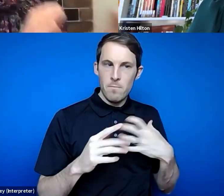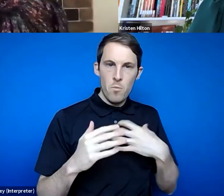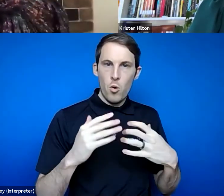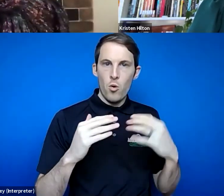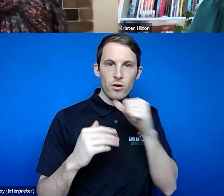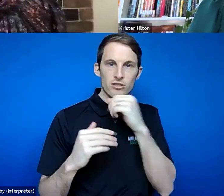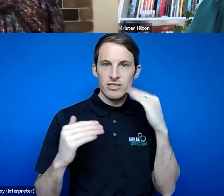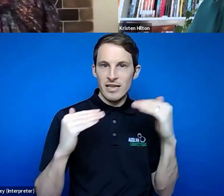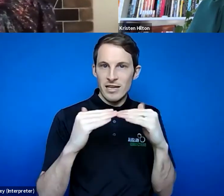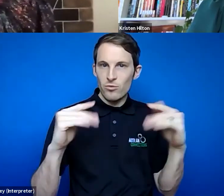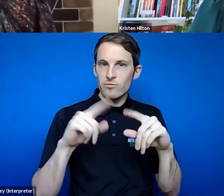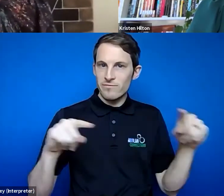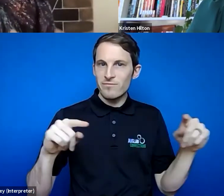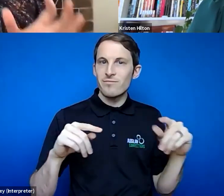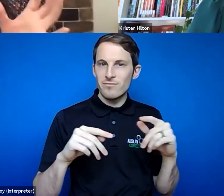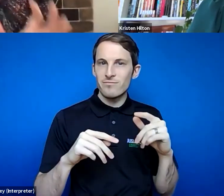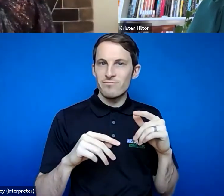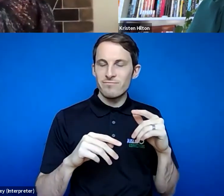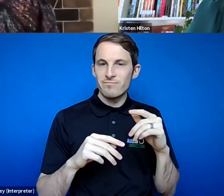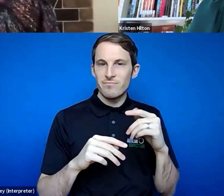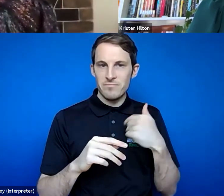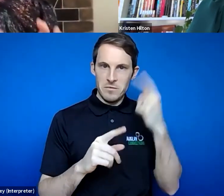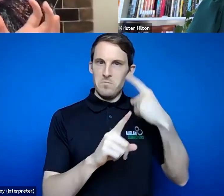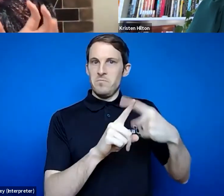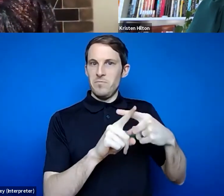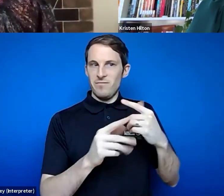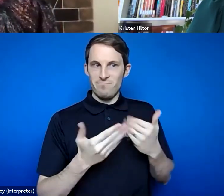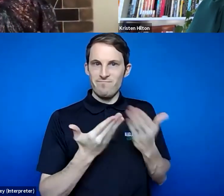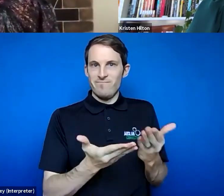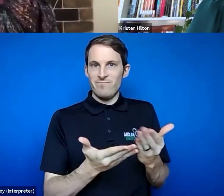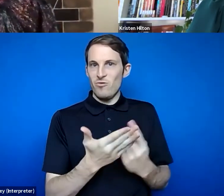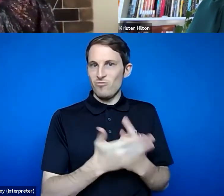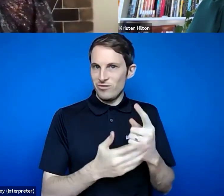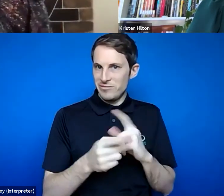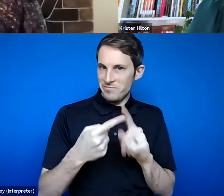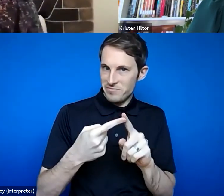So I'm optimistic about that. I'm optimistic about the coming generation - maybe not as